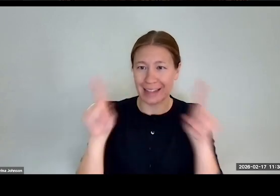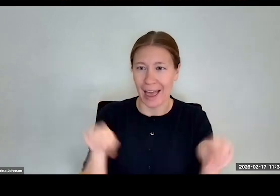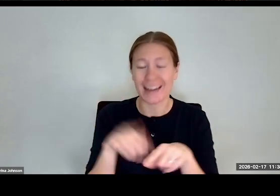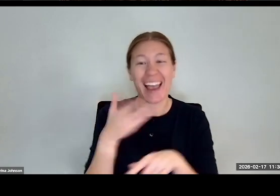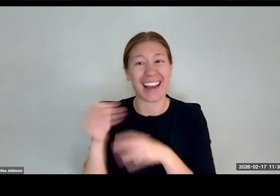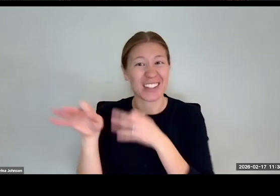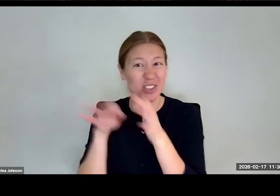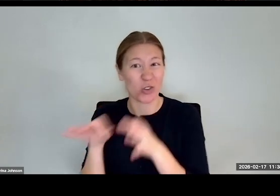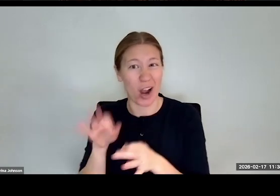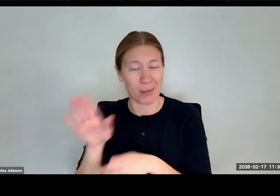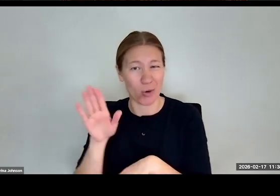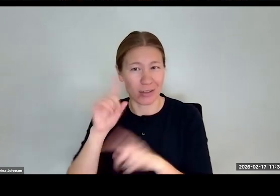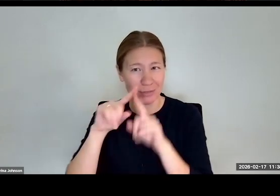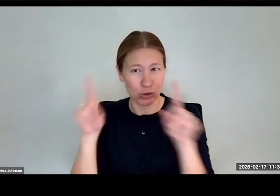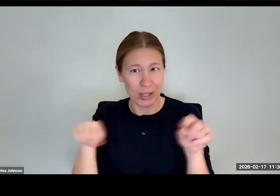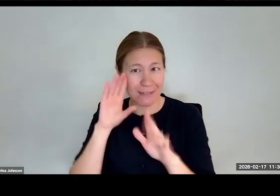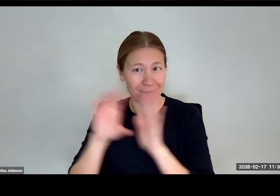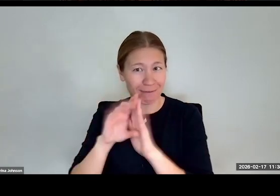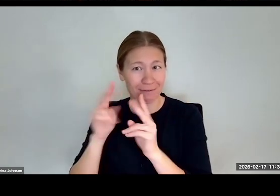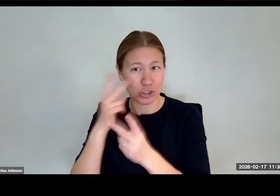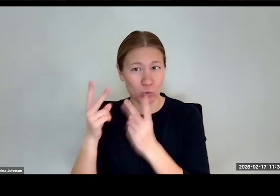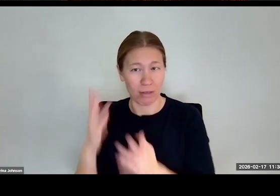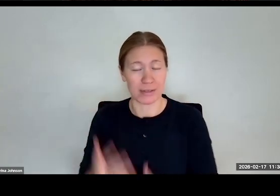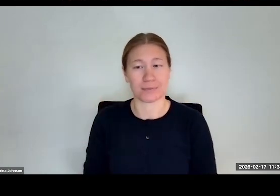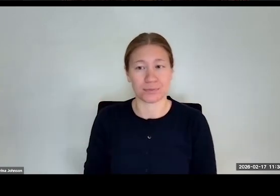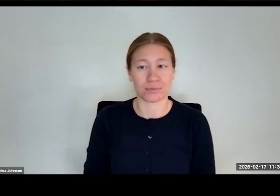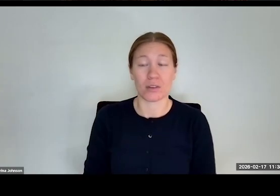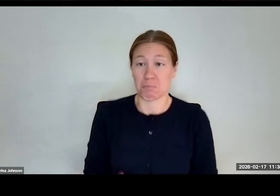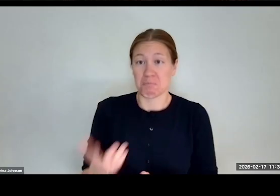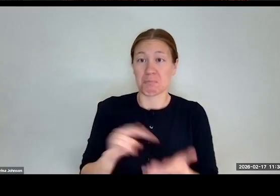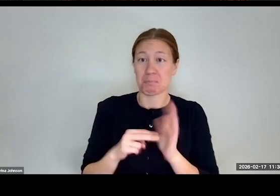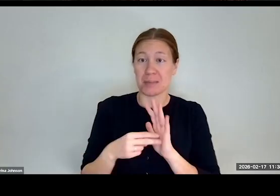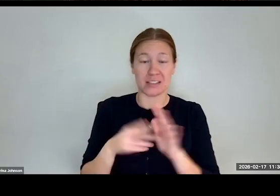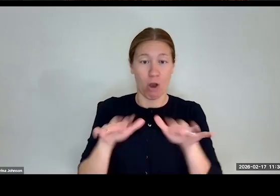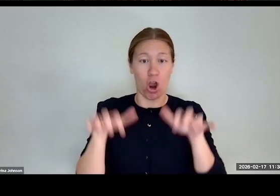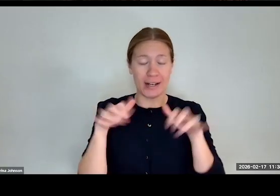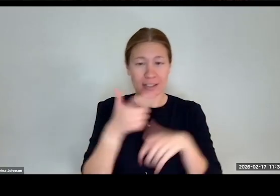This is because we don't know who's in the audience, we don't know how much they can detect on the slides, if anything visually.